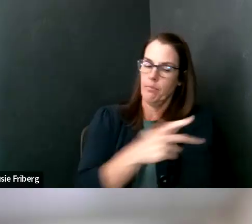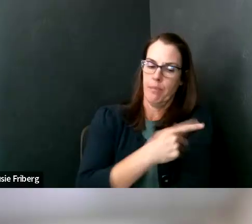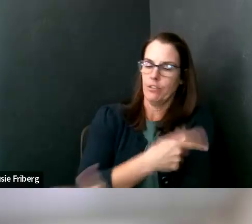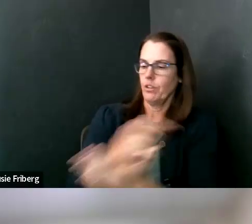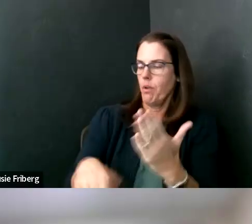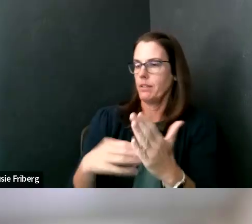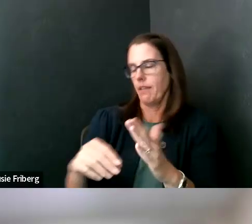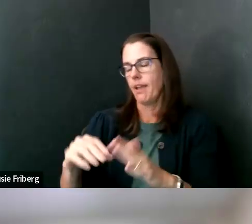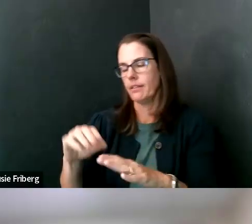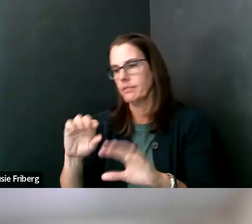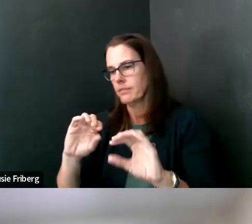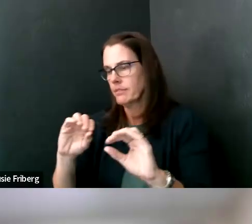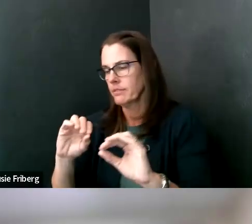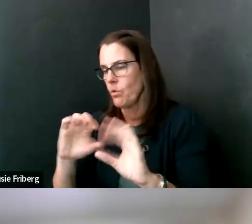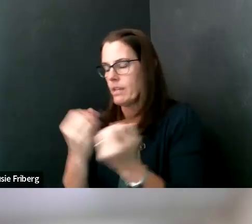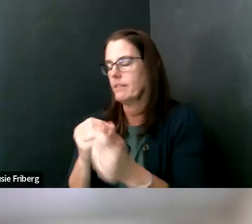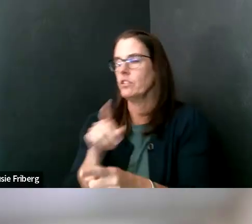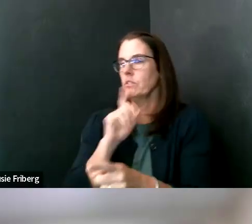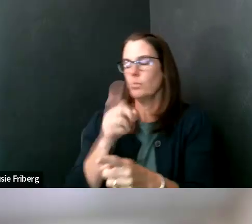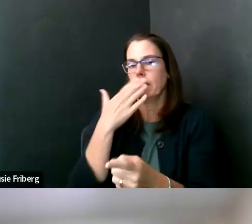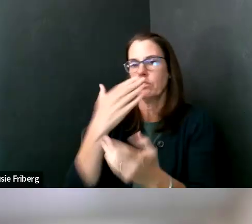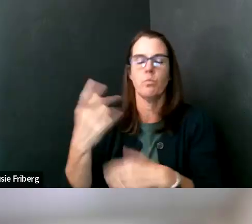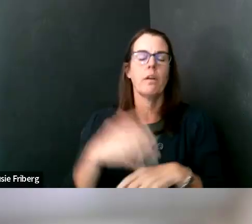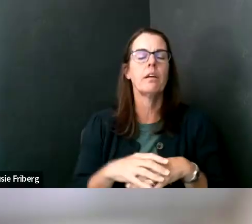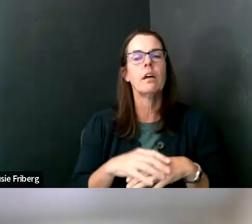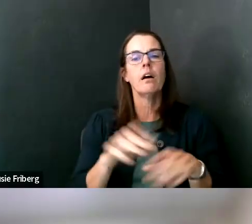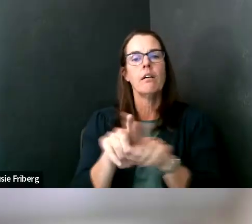a medicine is determined by the terms of the patients insurance policy or by the government